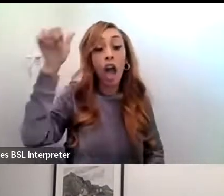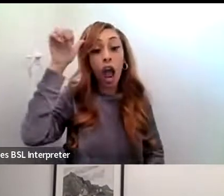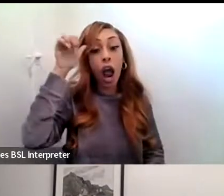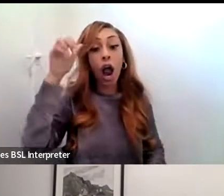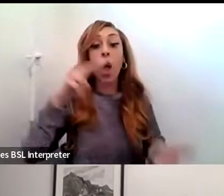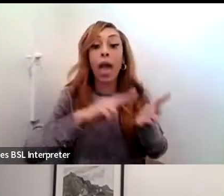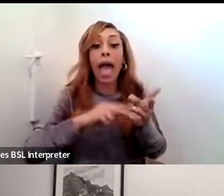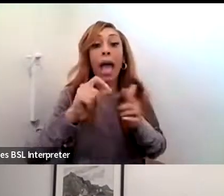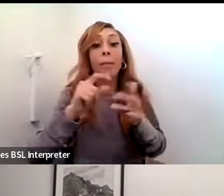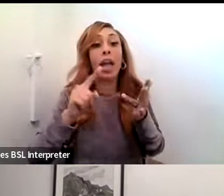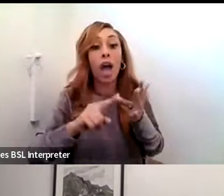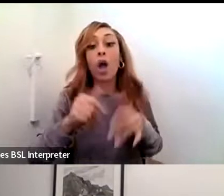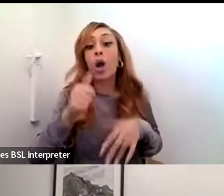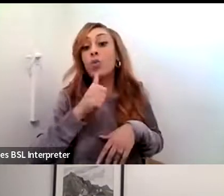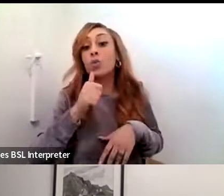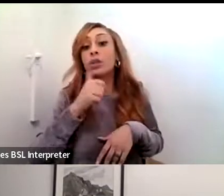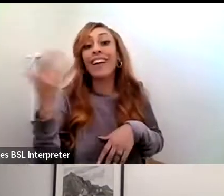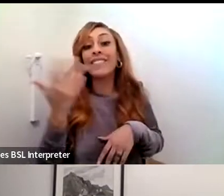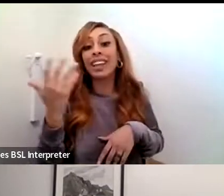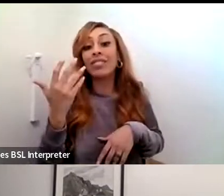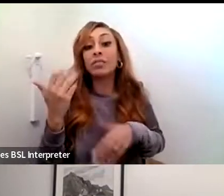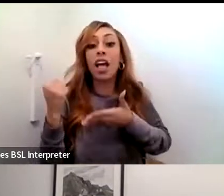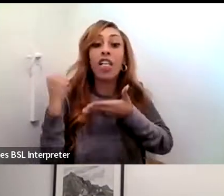use 15% of their grant on making work accessible.